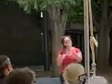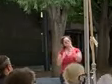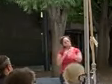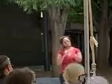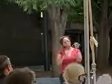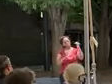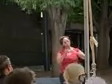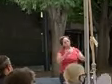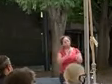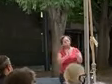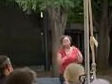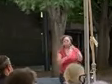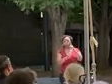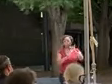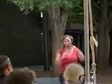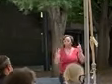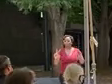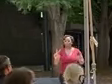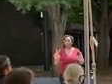Thank you all so very much, and have a lovely afternoon.